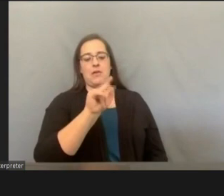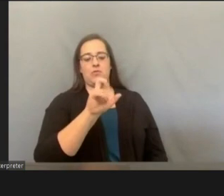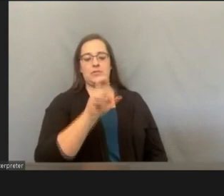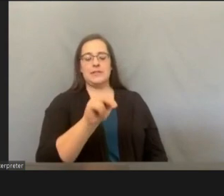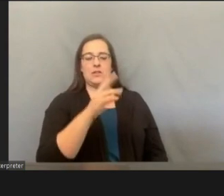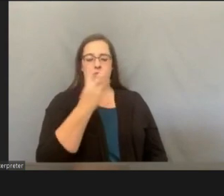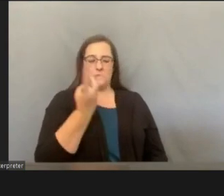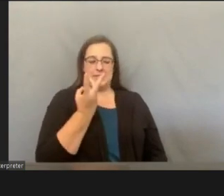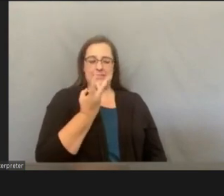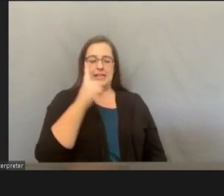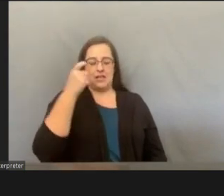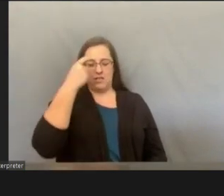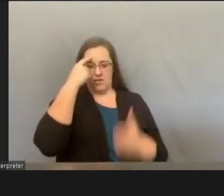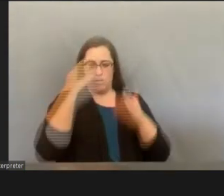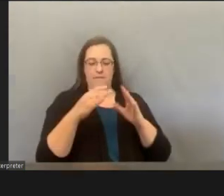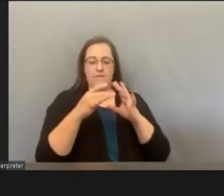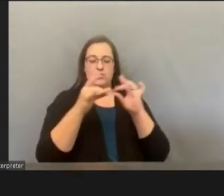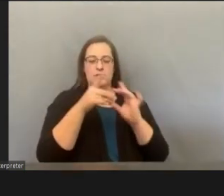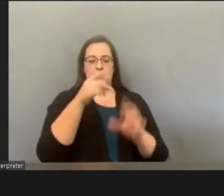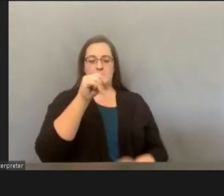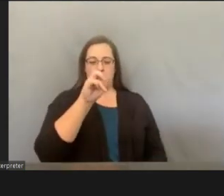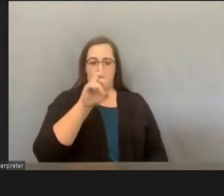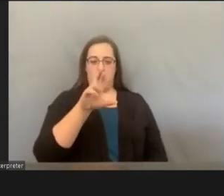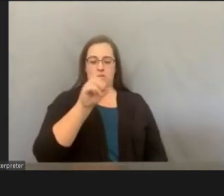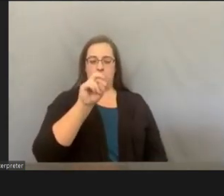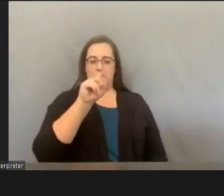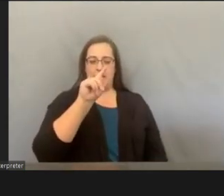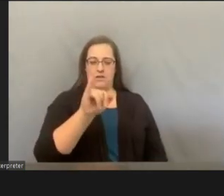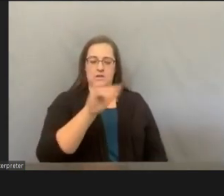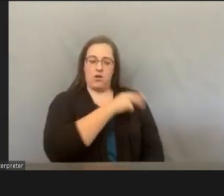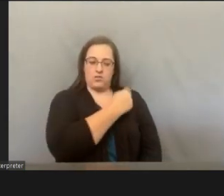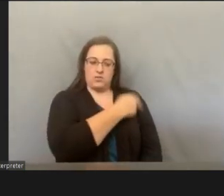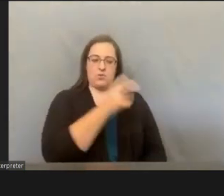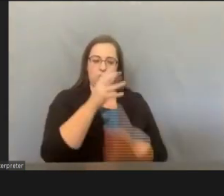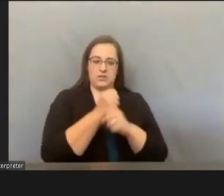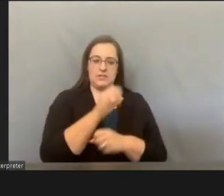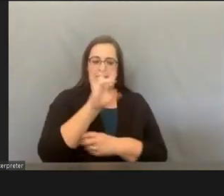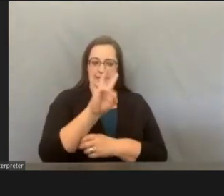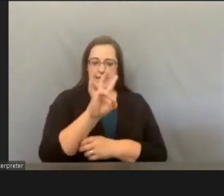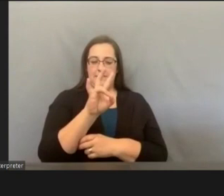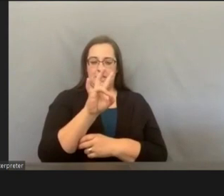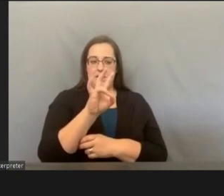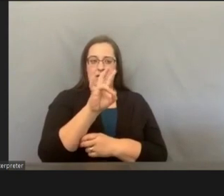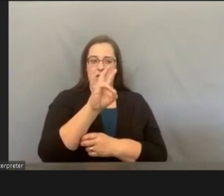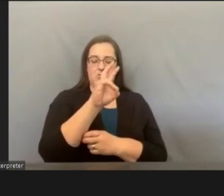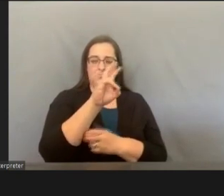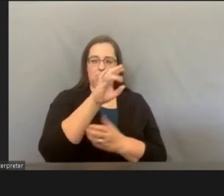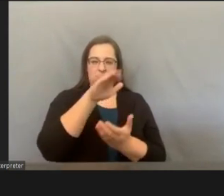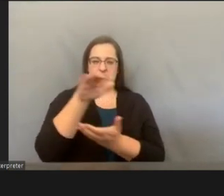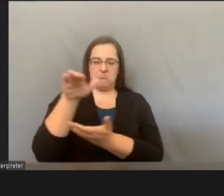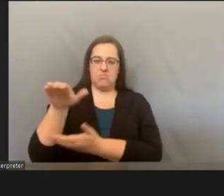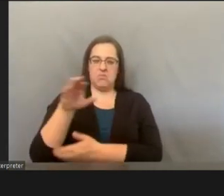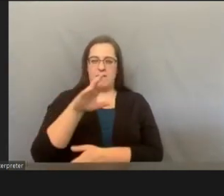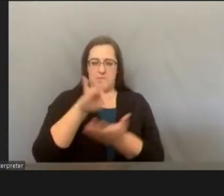WITH NEWS CHANNEL TEN. HOW ARE YOU? I'M GOOD GOOD MORNING EVERYONE. THIS IS PROBABLY FOR DOCTOR MILTON PEART ON WEDNESDAY THE